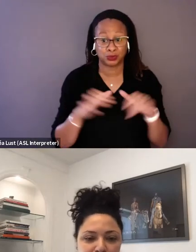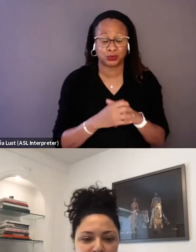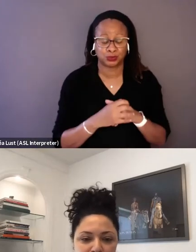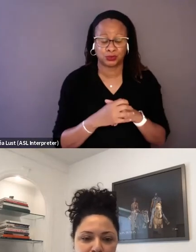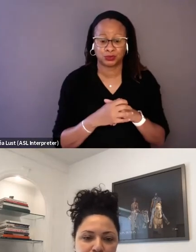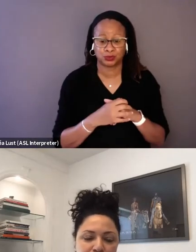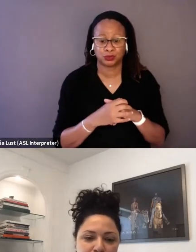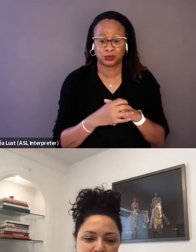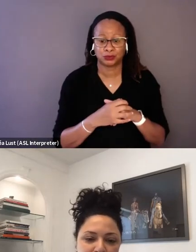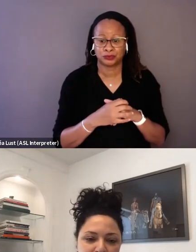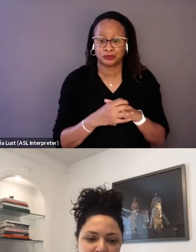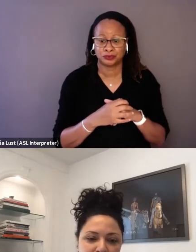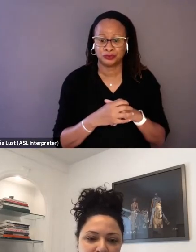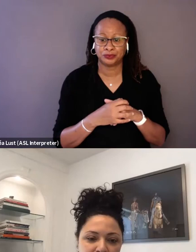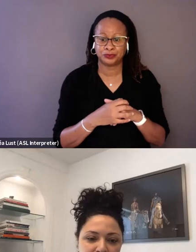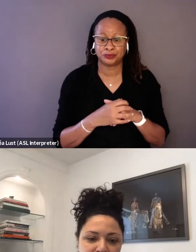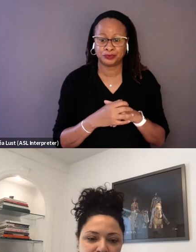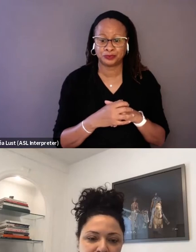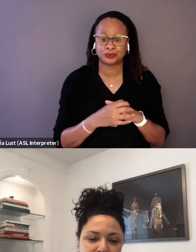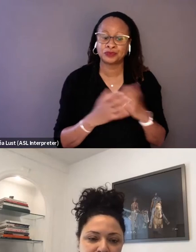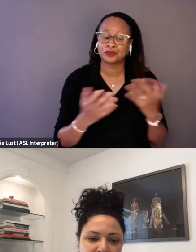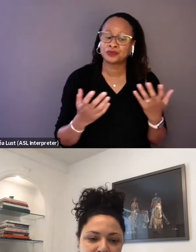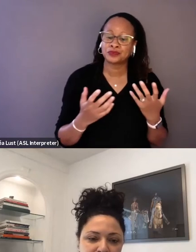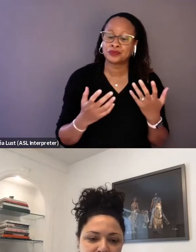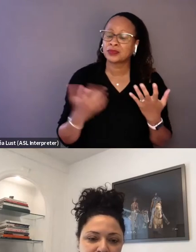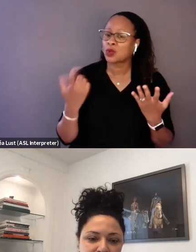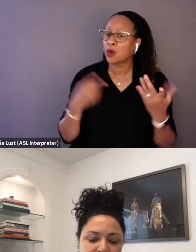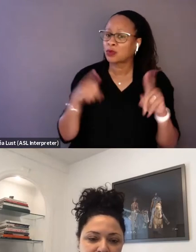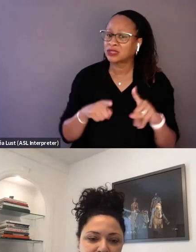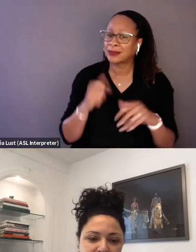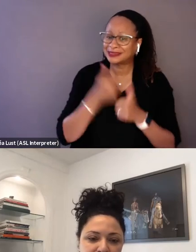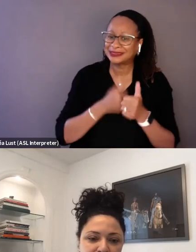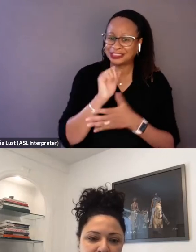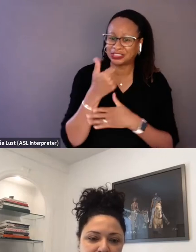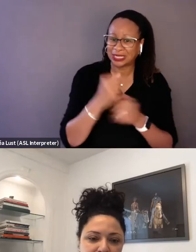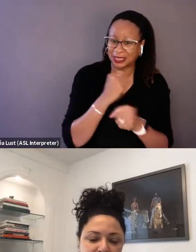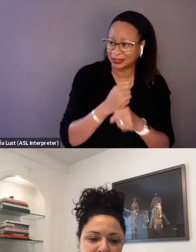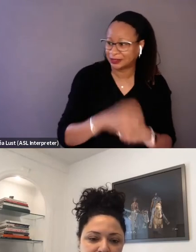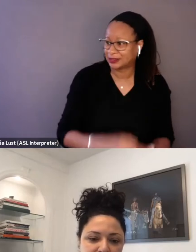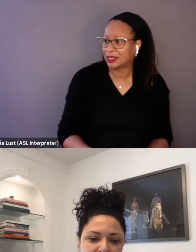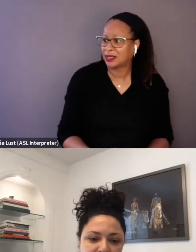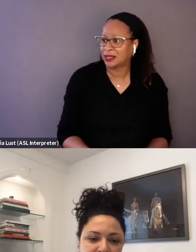you know, well, and it's partly what Alex said as well. Like what was happening in each decade? What was happening in the government?